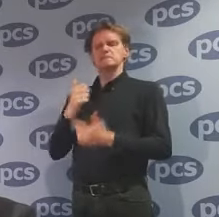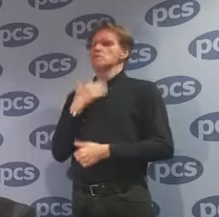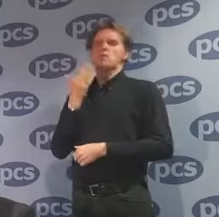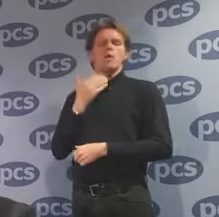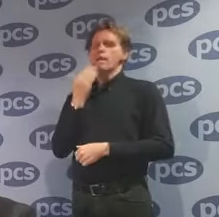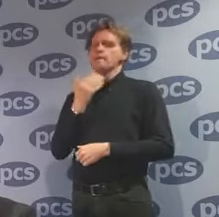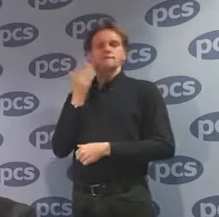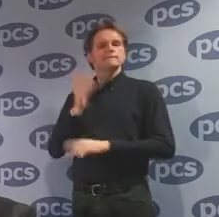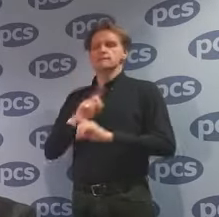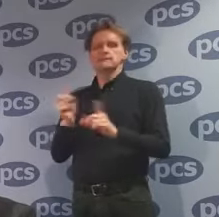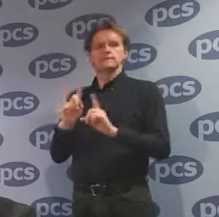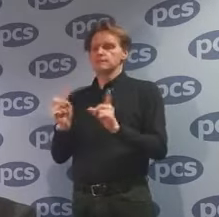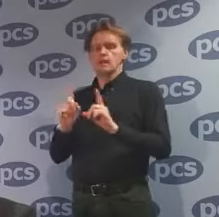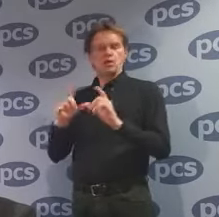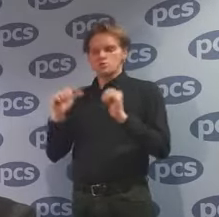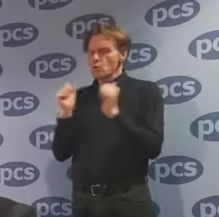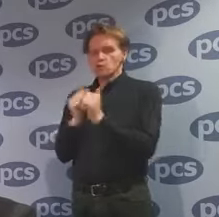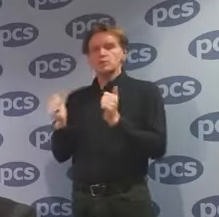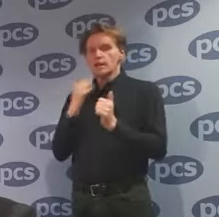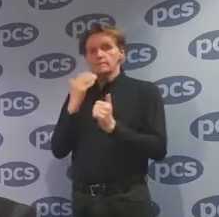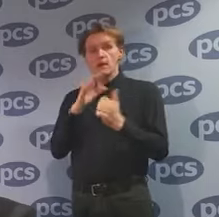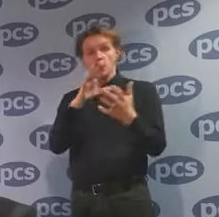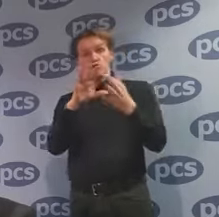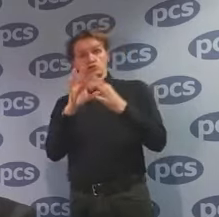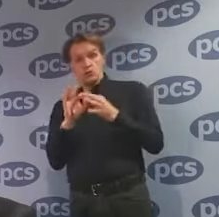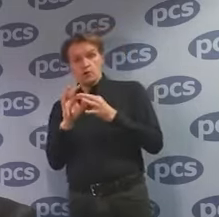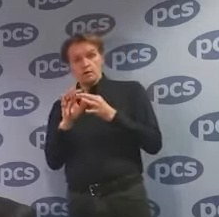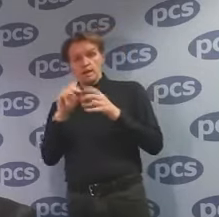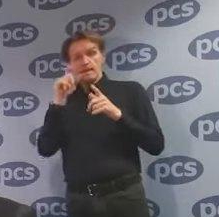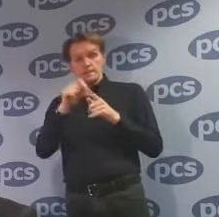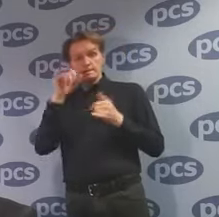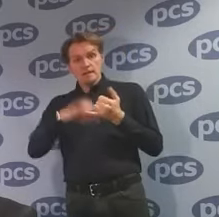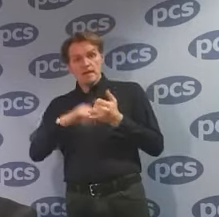they're not good enough now. Join us in campaigning to defend the terms as best